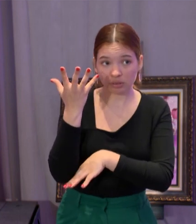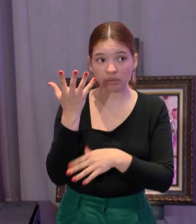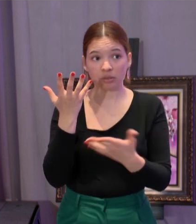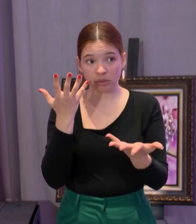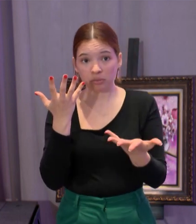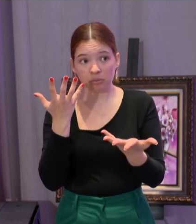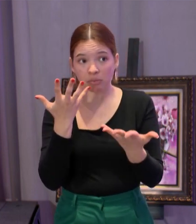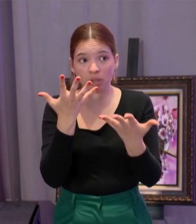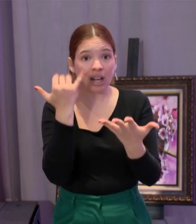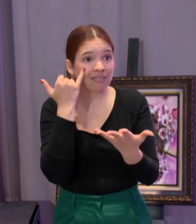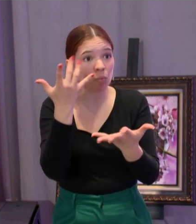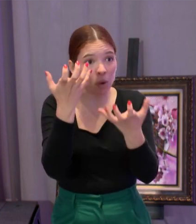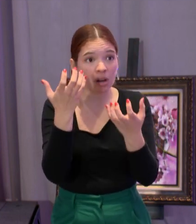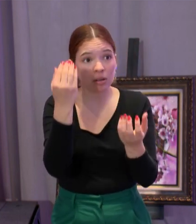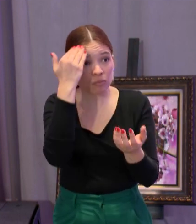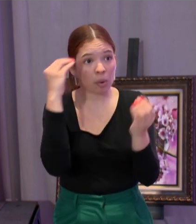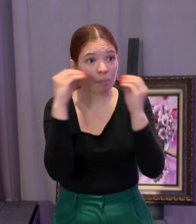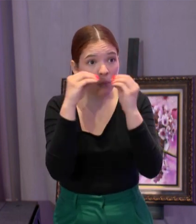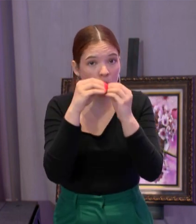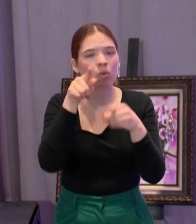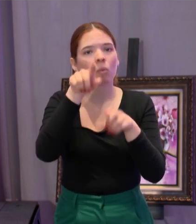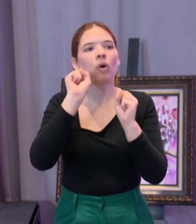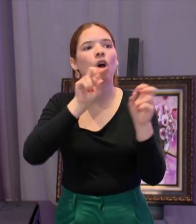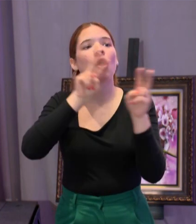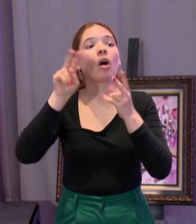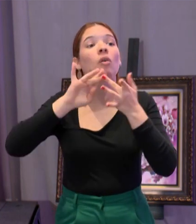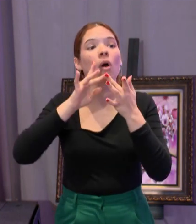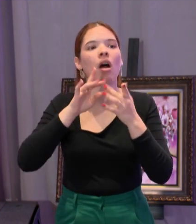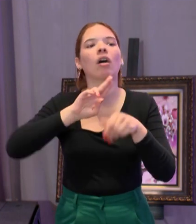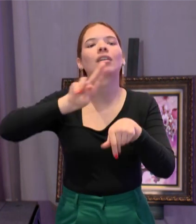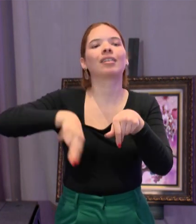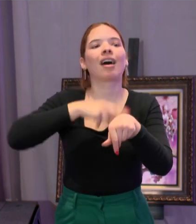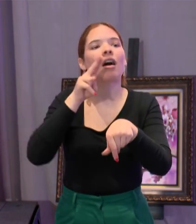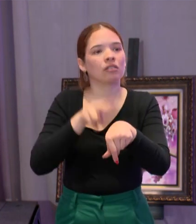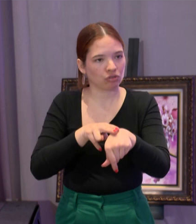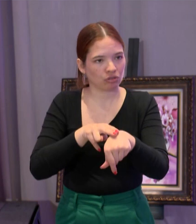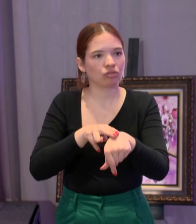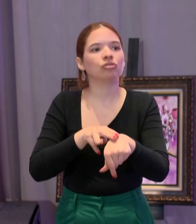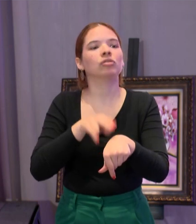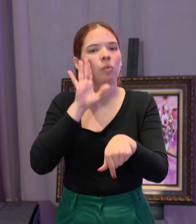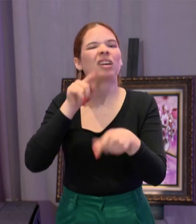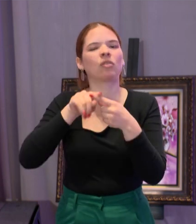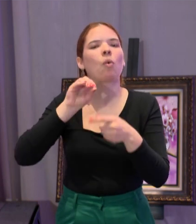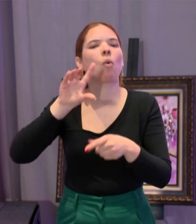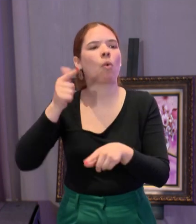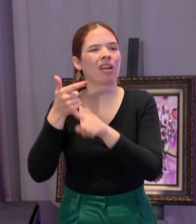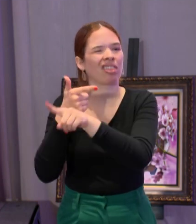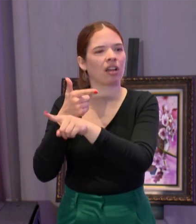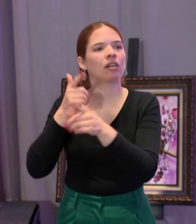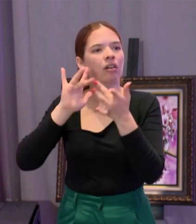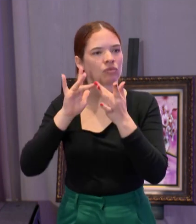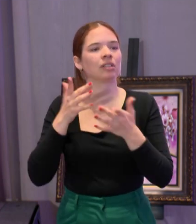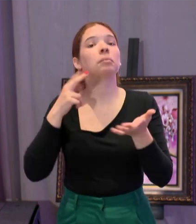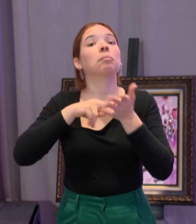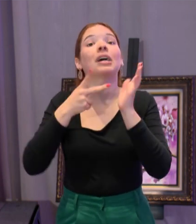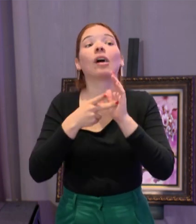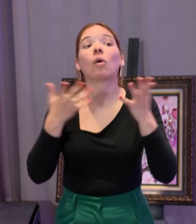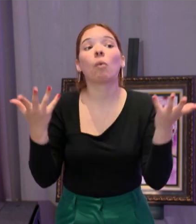YOU GO TO NATIONALMALL.ORG WE NEED TO TAKE CARE OF THOSE TREES SO MORE GENERATIONS IN THE FUTURE WILL BE ABLE TO ENJOY THEM.